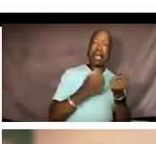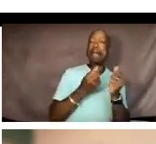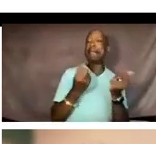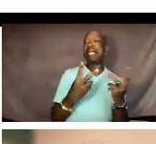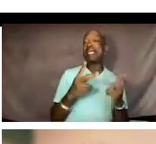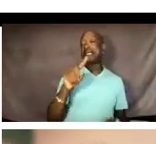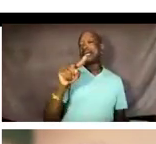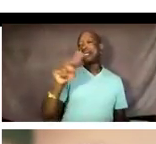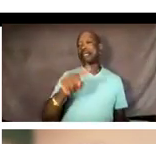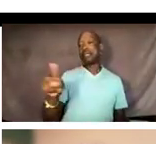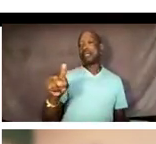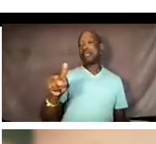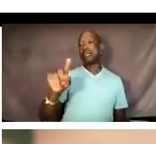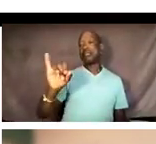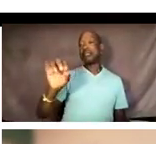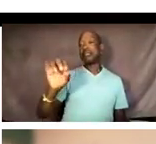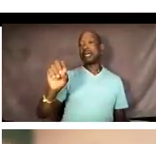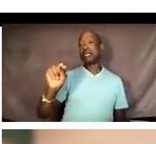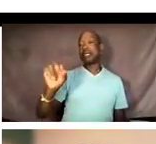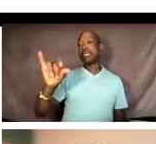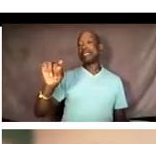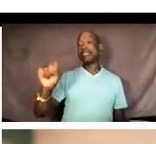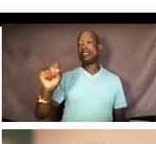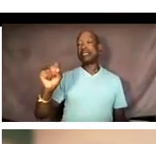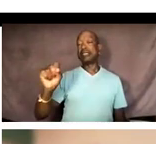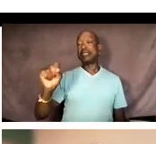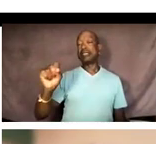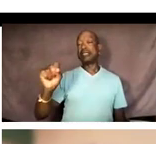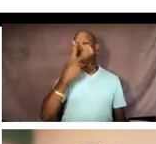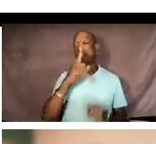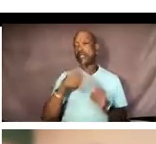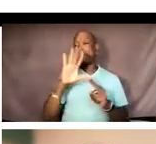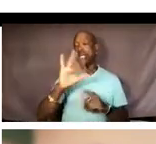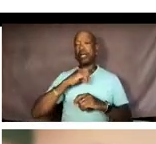concern with their safety in response to the Palestinian solidarity encampments that have